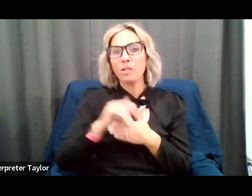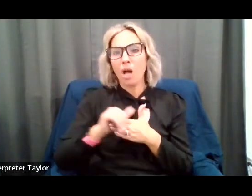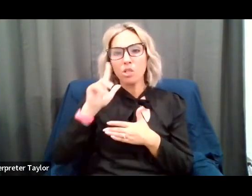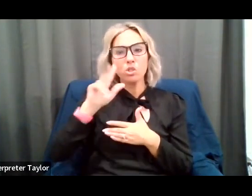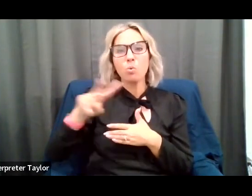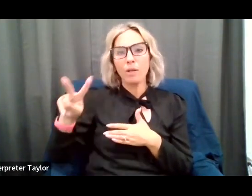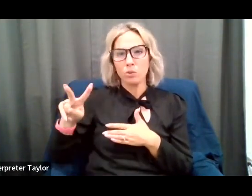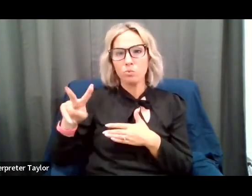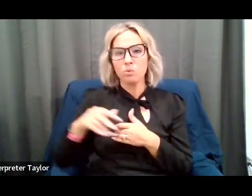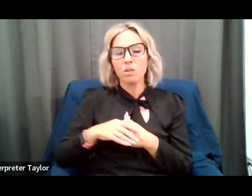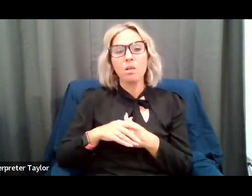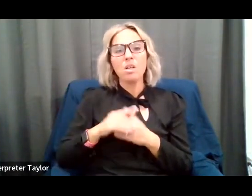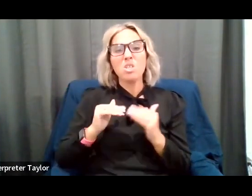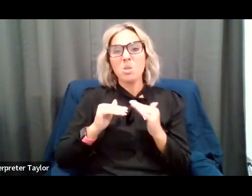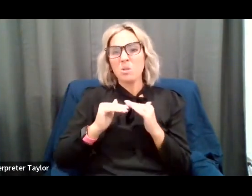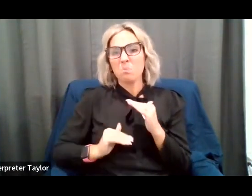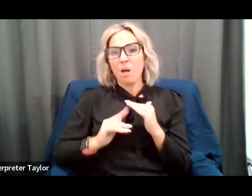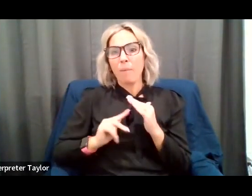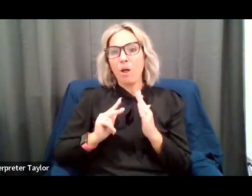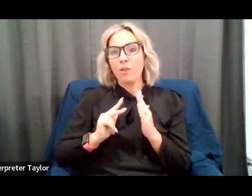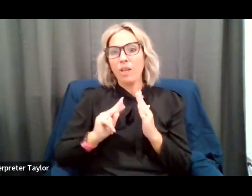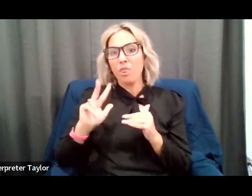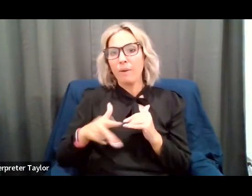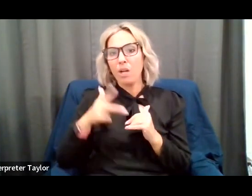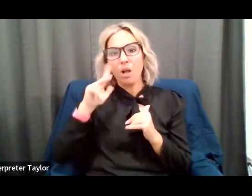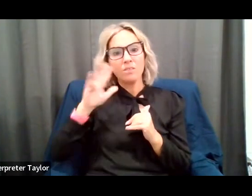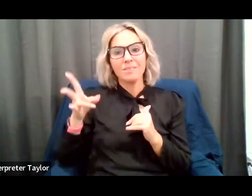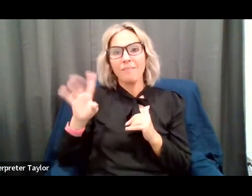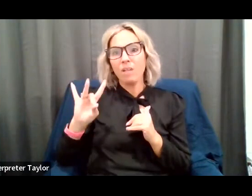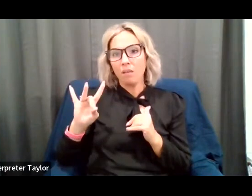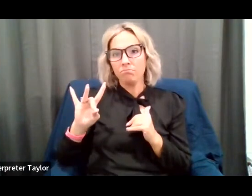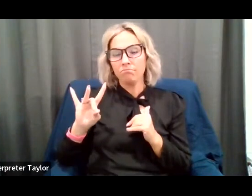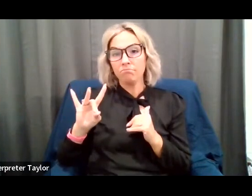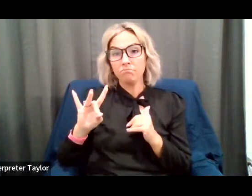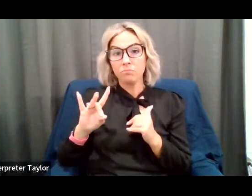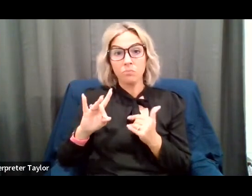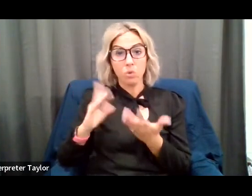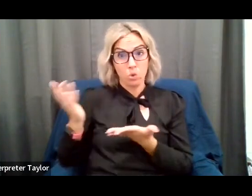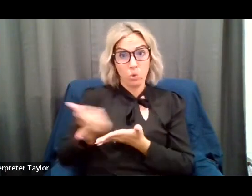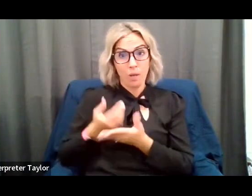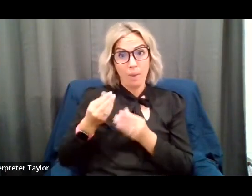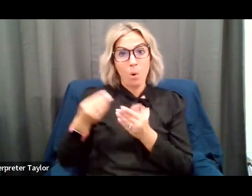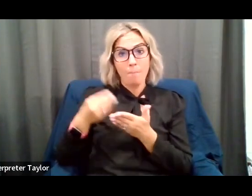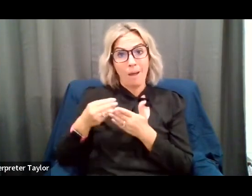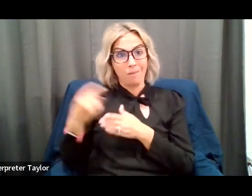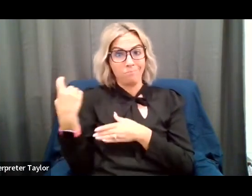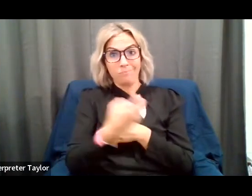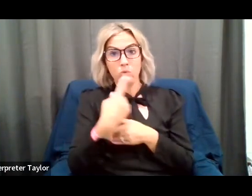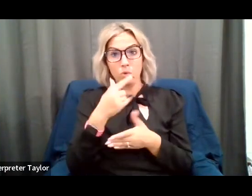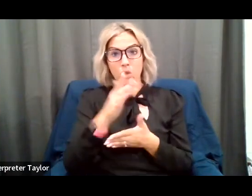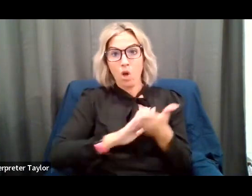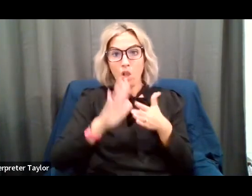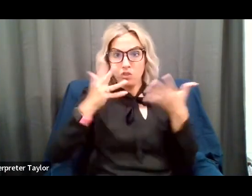So it's fallen about $3.78. To get more project funds to the college to complete the projects that were highlighted